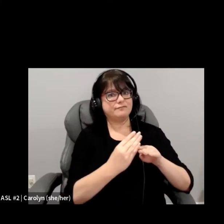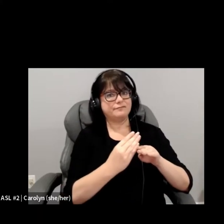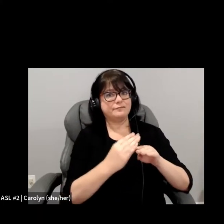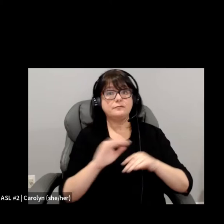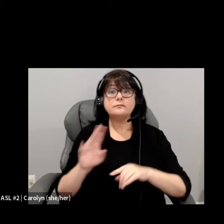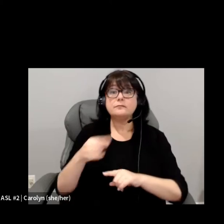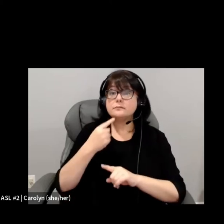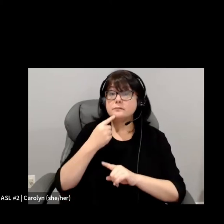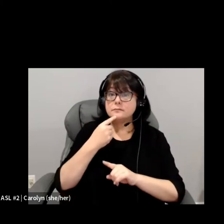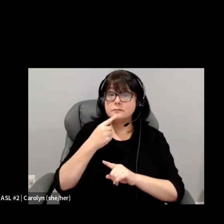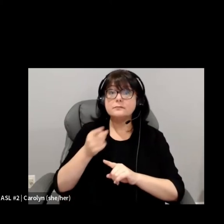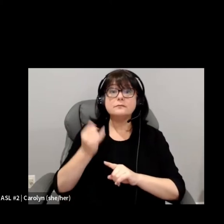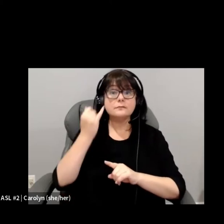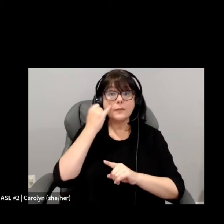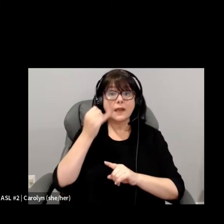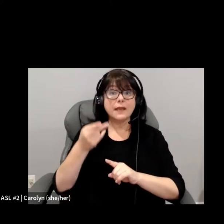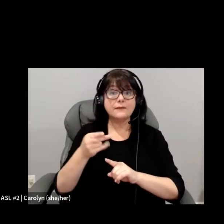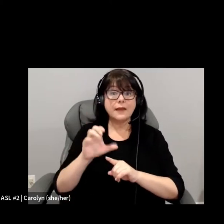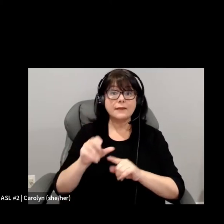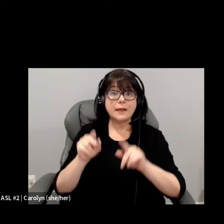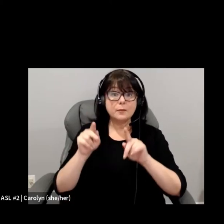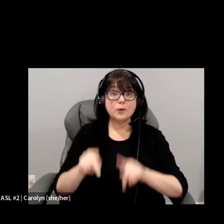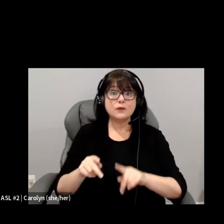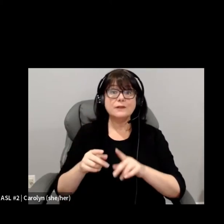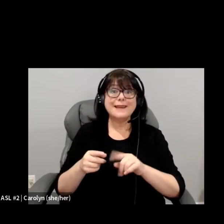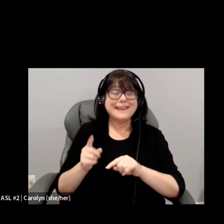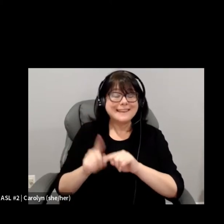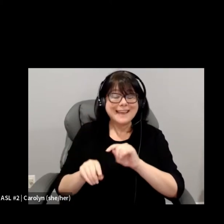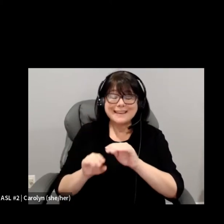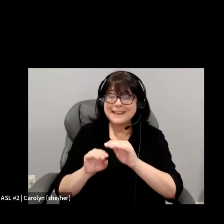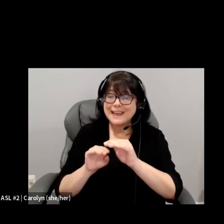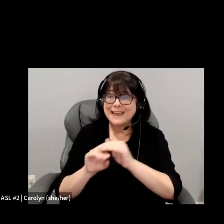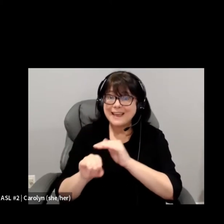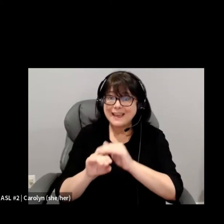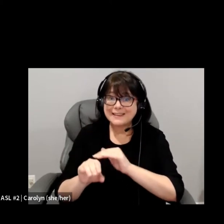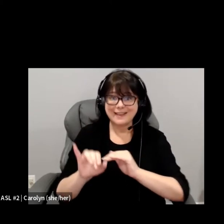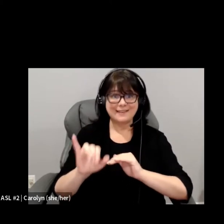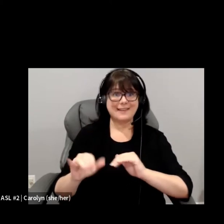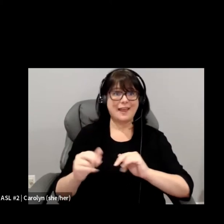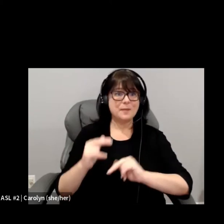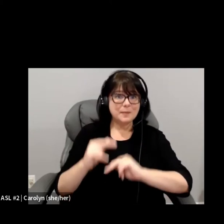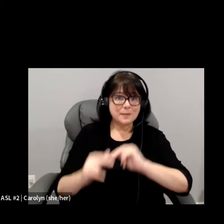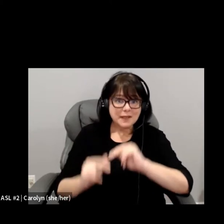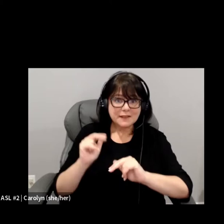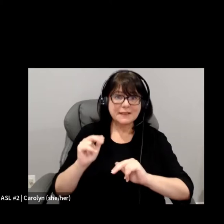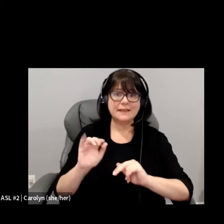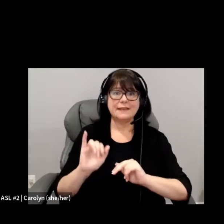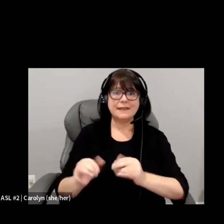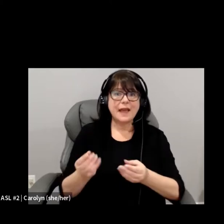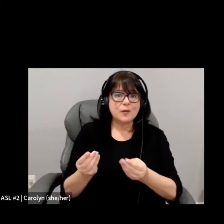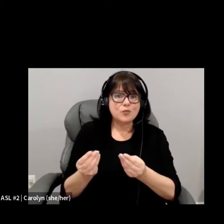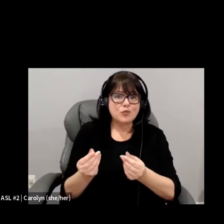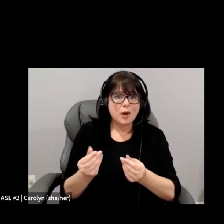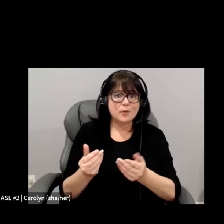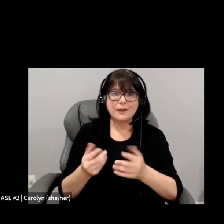IF THE HANDICAP PERSON COULD NOT ACCESS THE PREMISES OR THAT THERE WAS A LACK OF THE NECESSARY